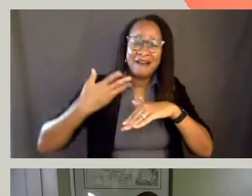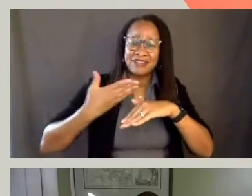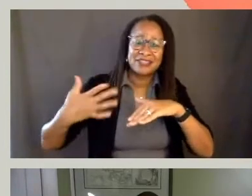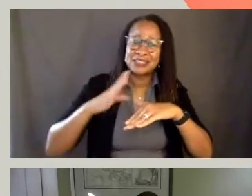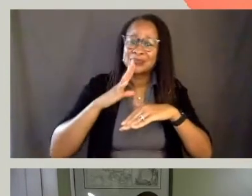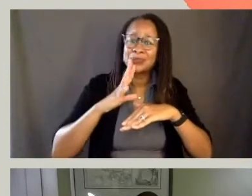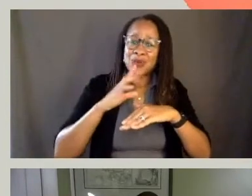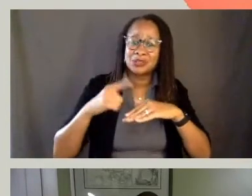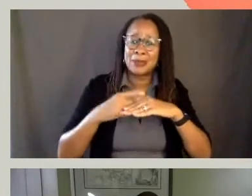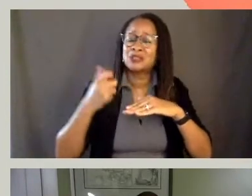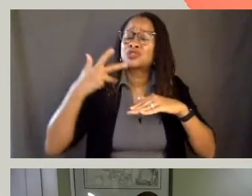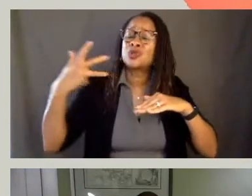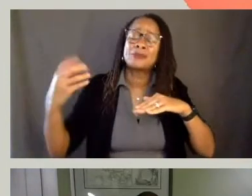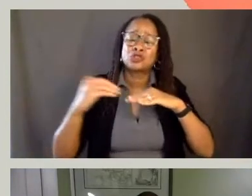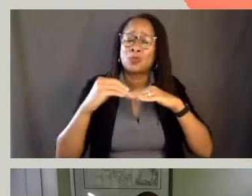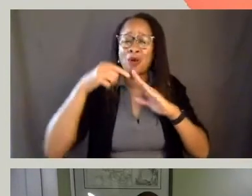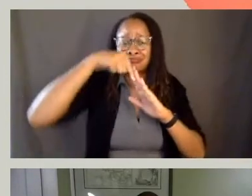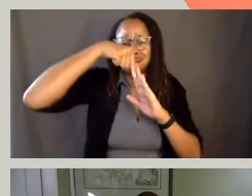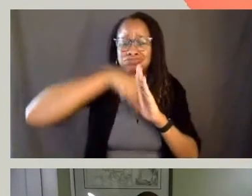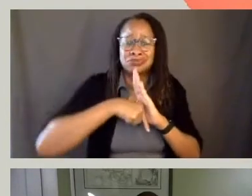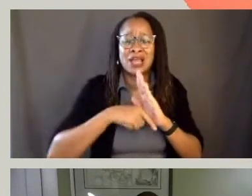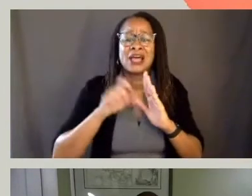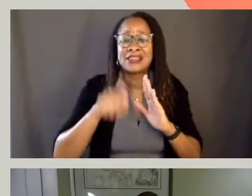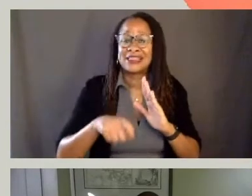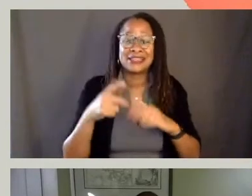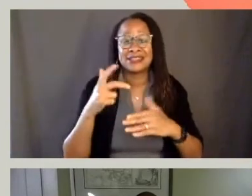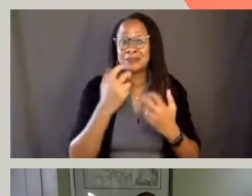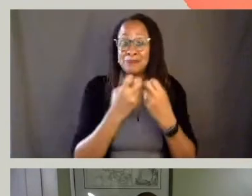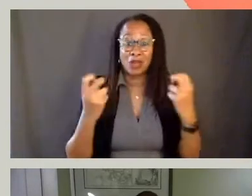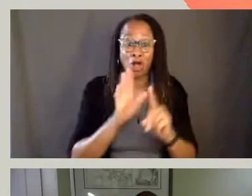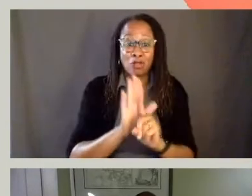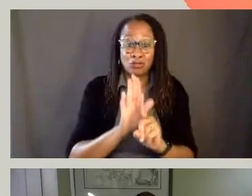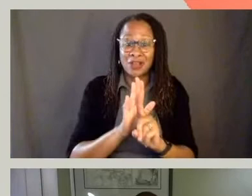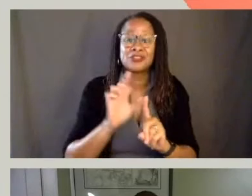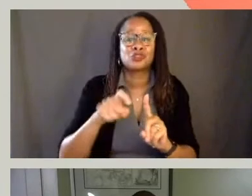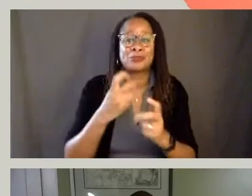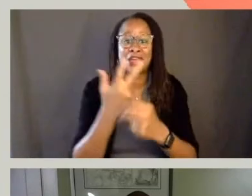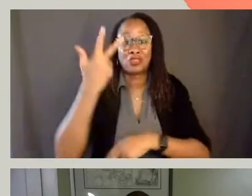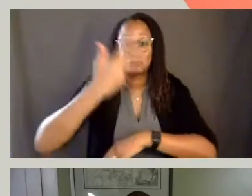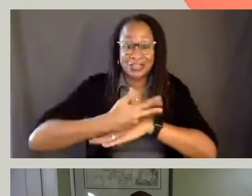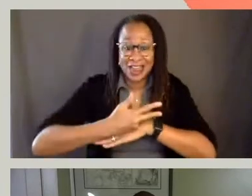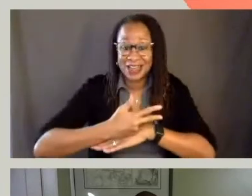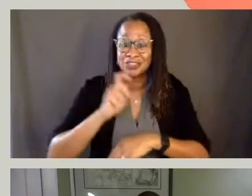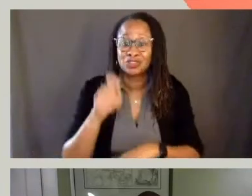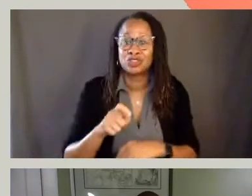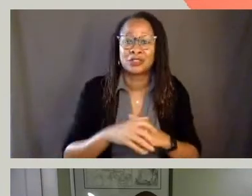And there's so much more we talked about that this panel should be three days long, so that we can actively talk about all the things we wanna talk about.